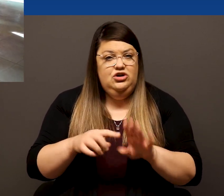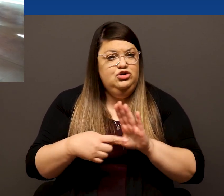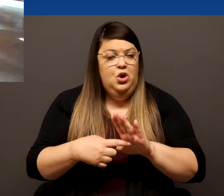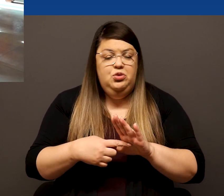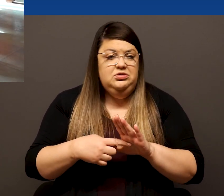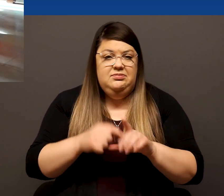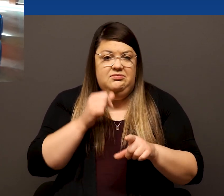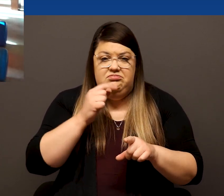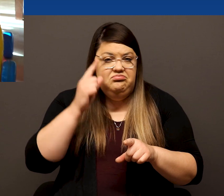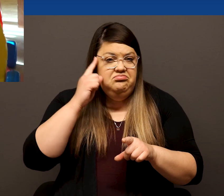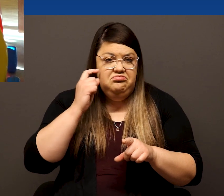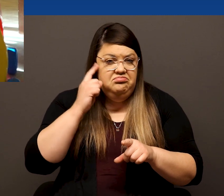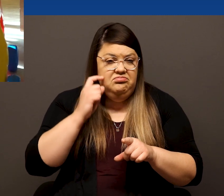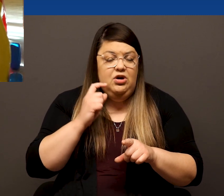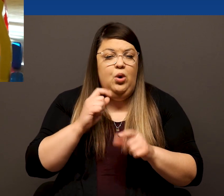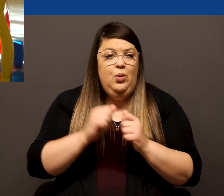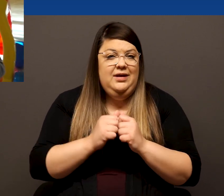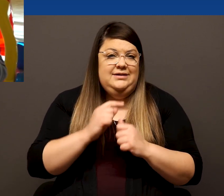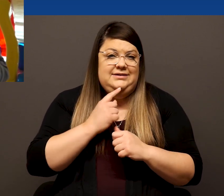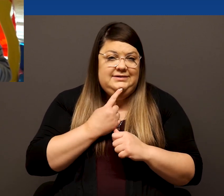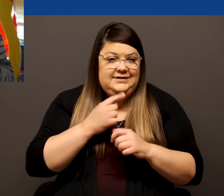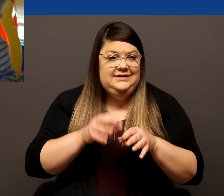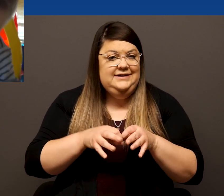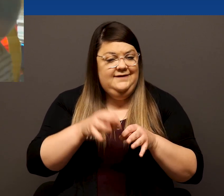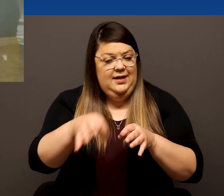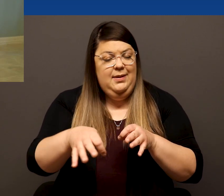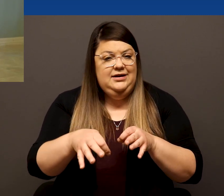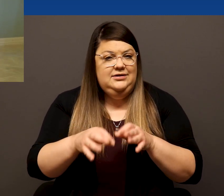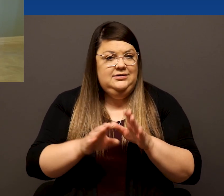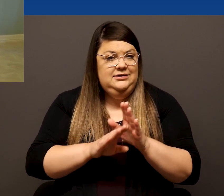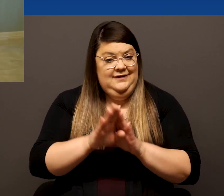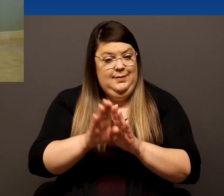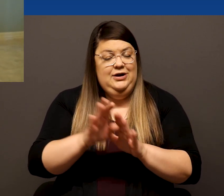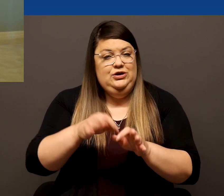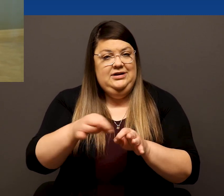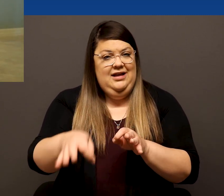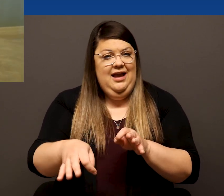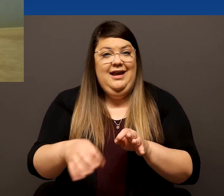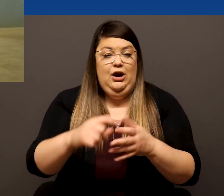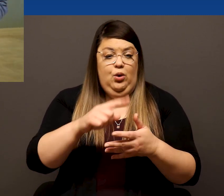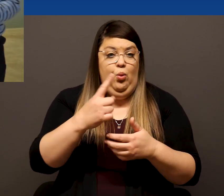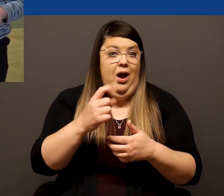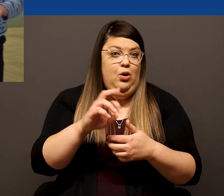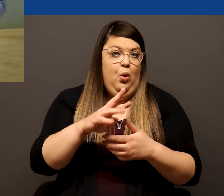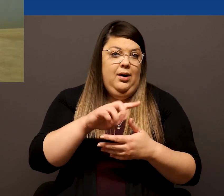of having a significant developmental delay in one or more of the five developmental domains,